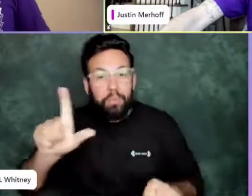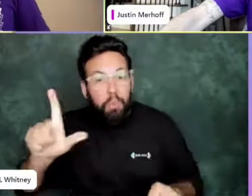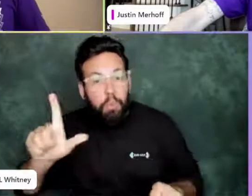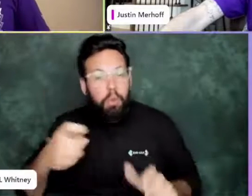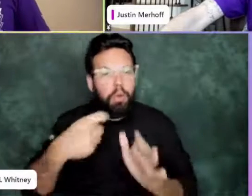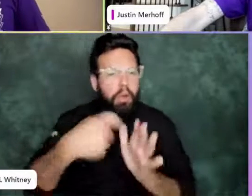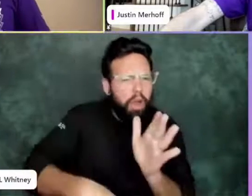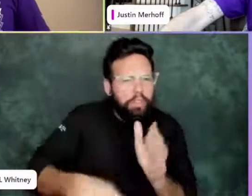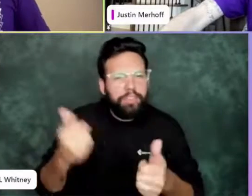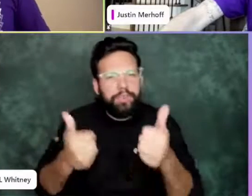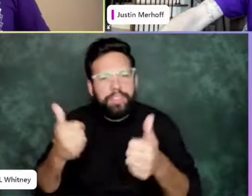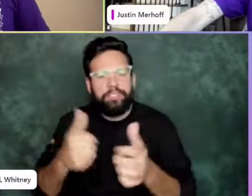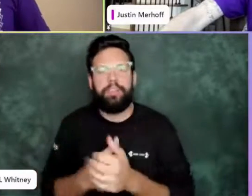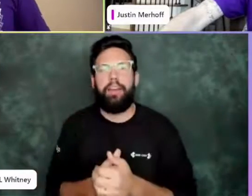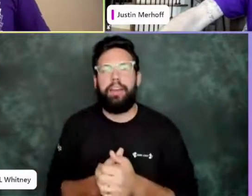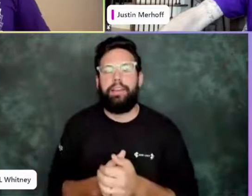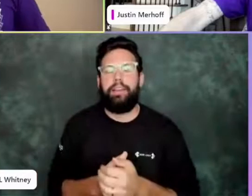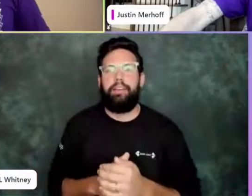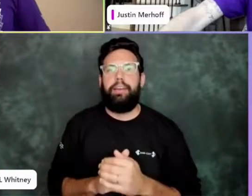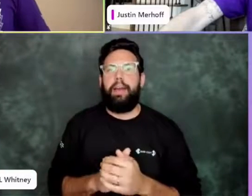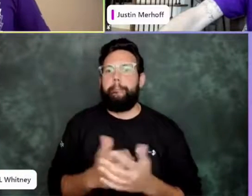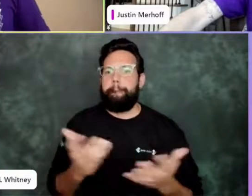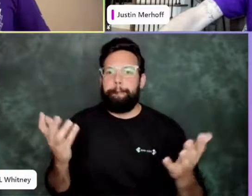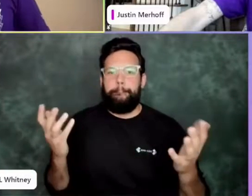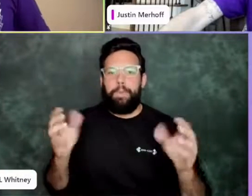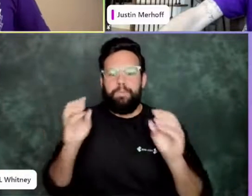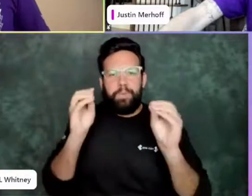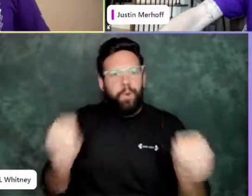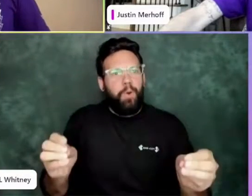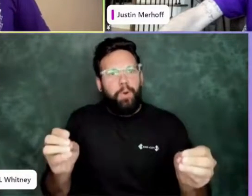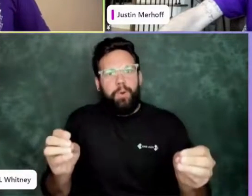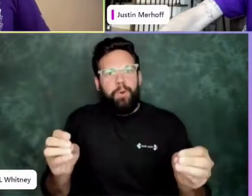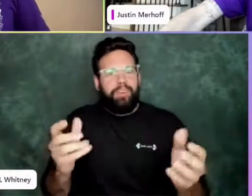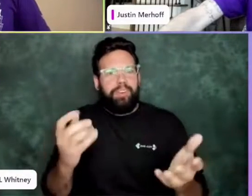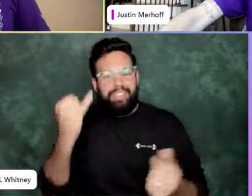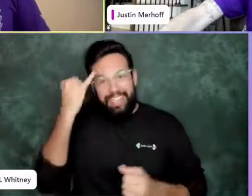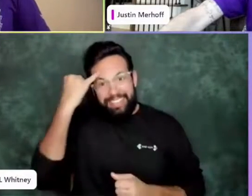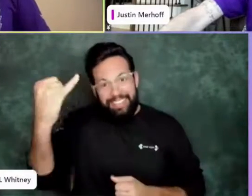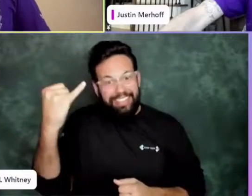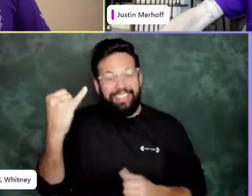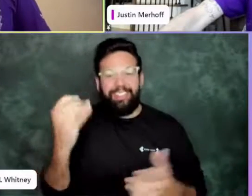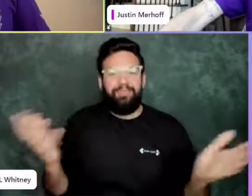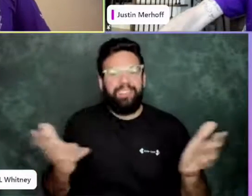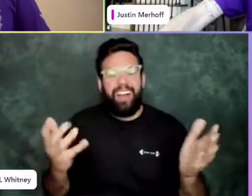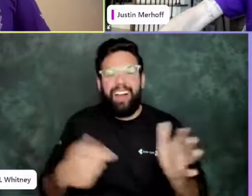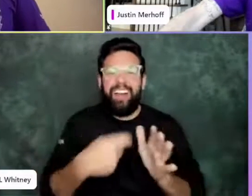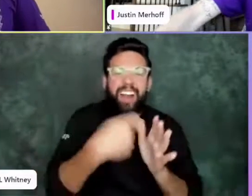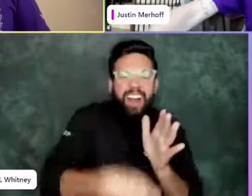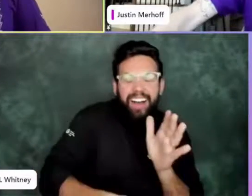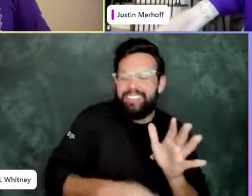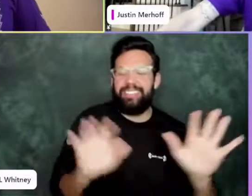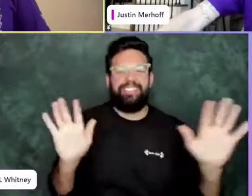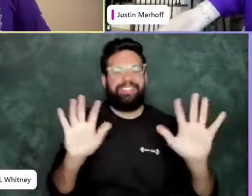Yeah, so we don't have any sort of idea or data on that. It's all gonna depend on how the beta progresses.